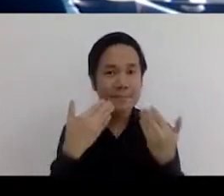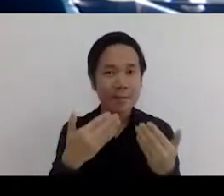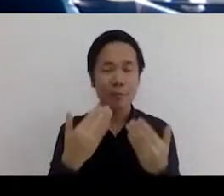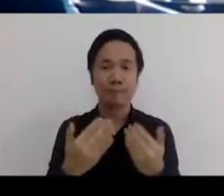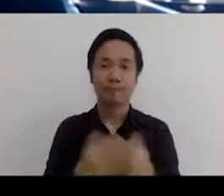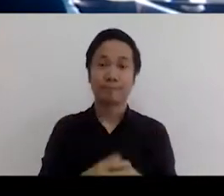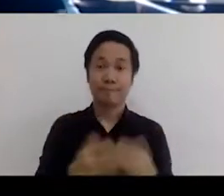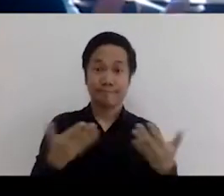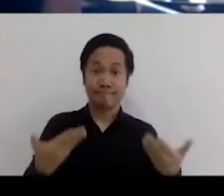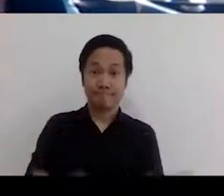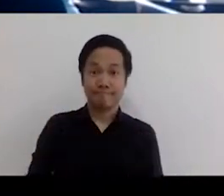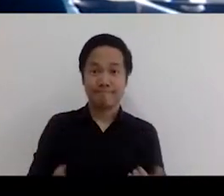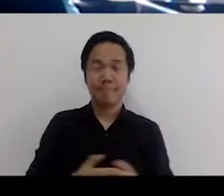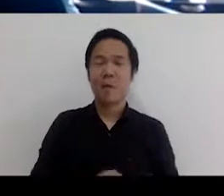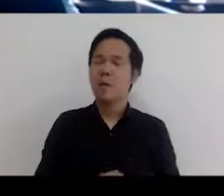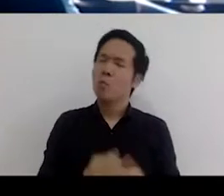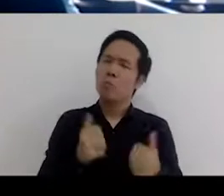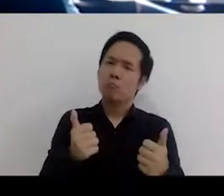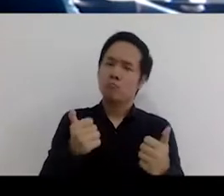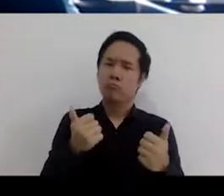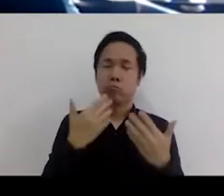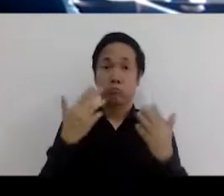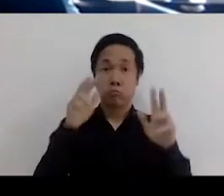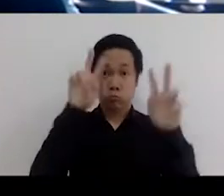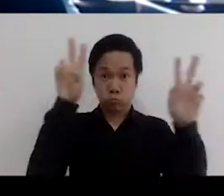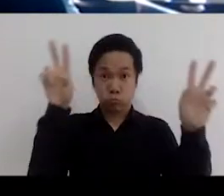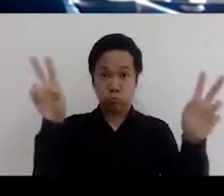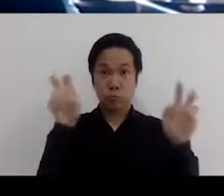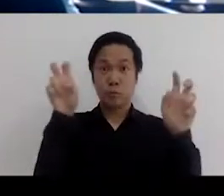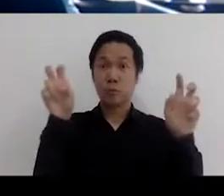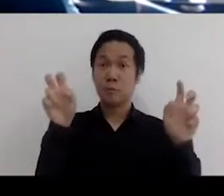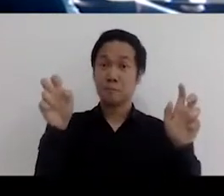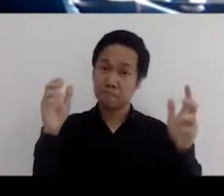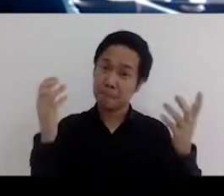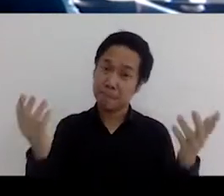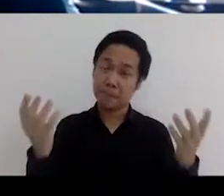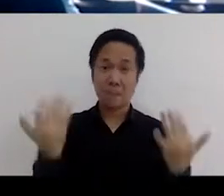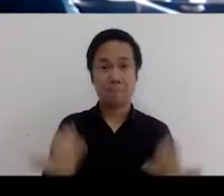And in order to respond to your question, Kaveh, maybe I'm thinking of using the example of Nepal since I'm the RC in Nepal,